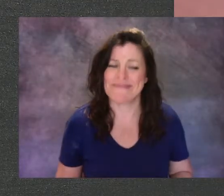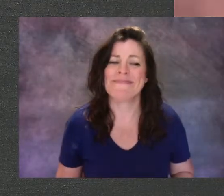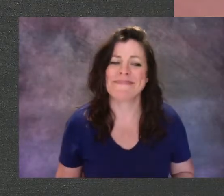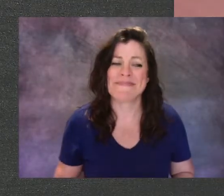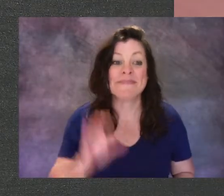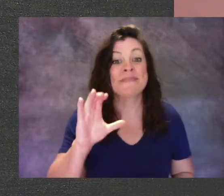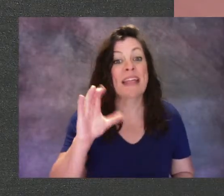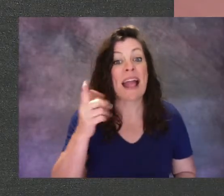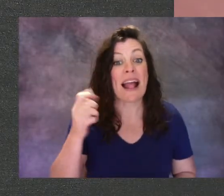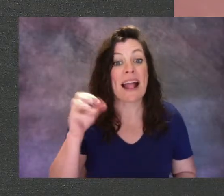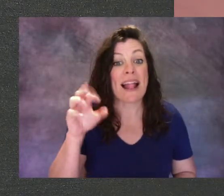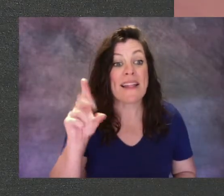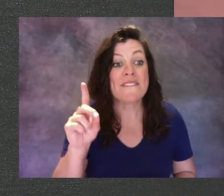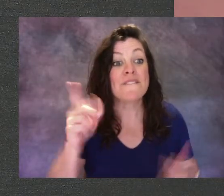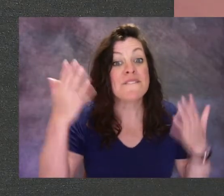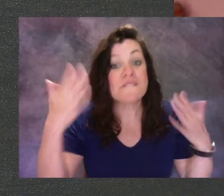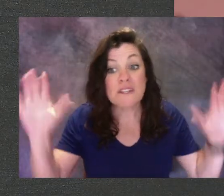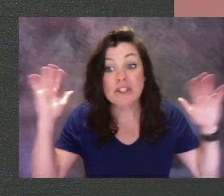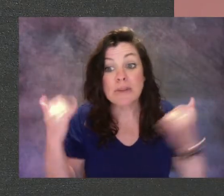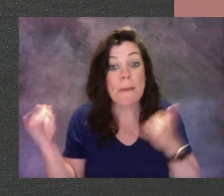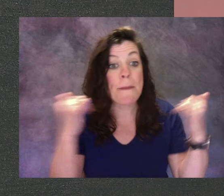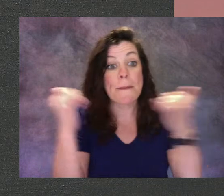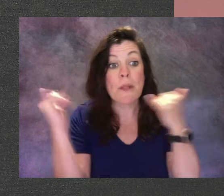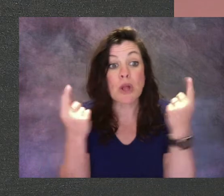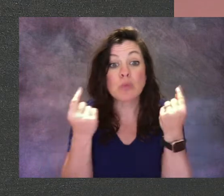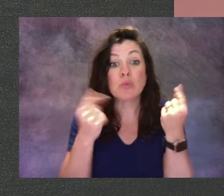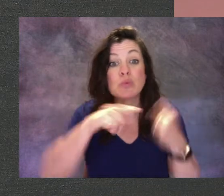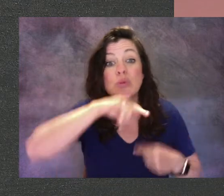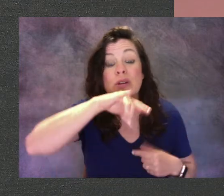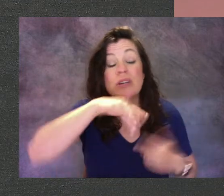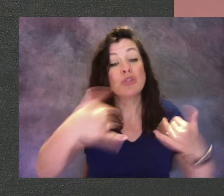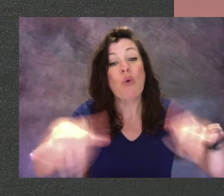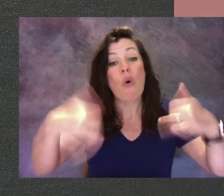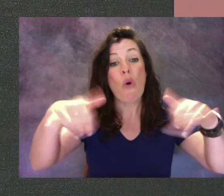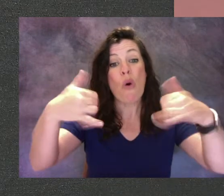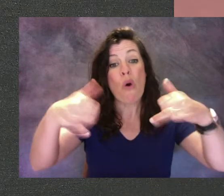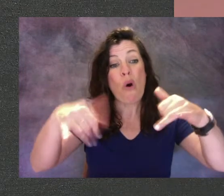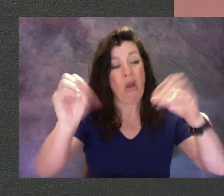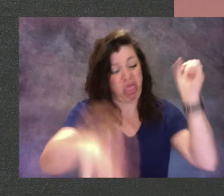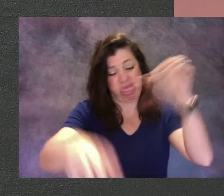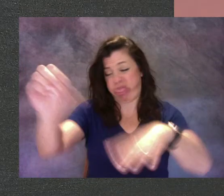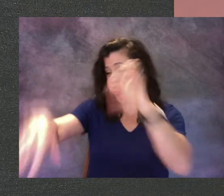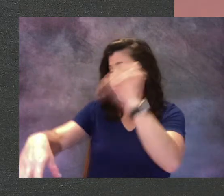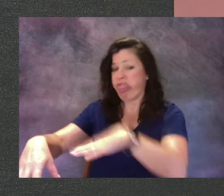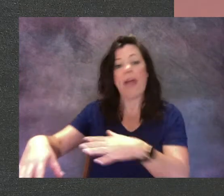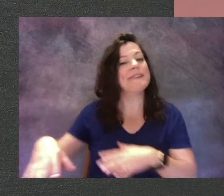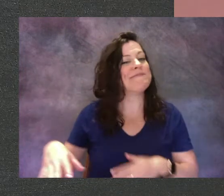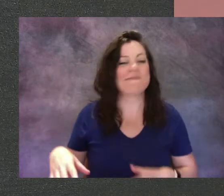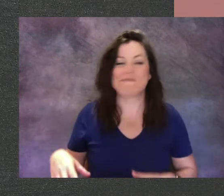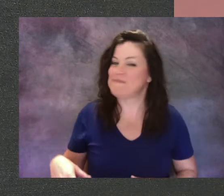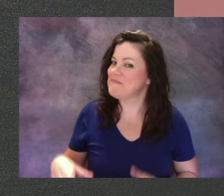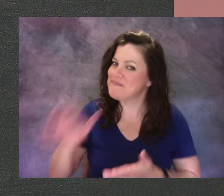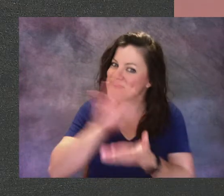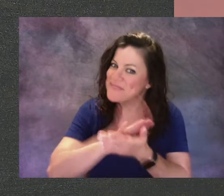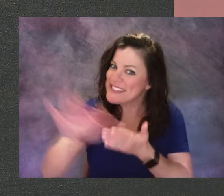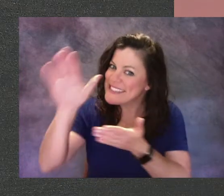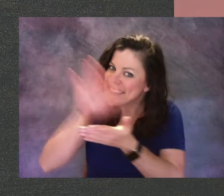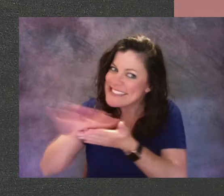Clifford puts his toys away when he is through. His friends help. They have good manners too.